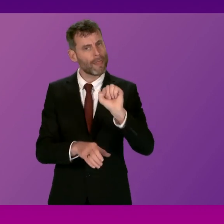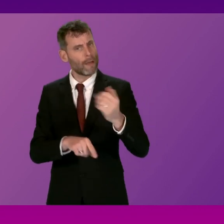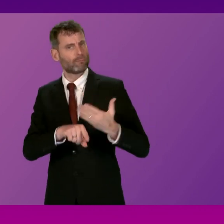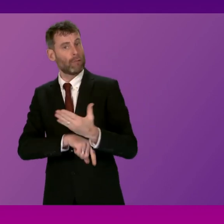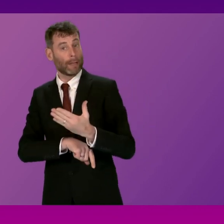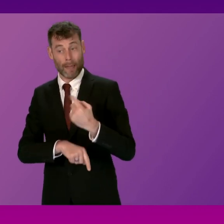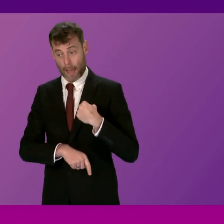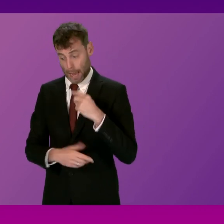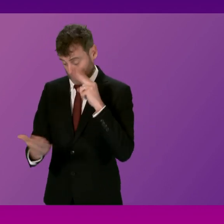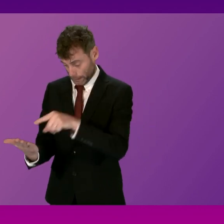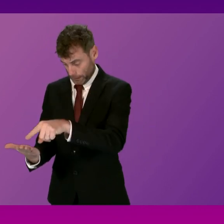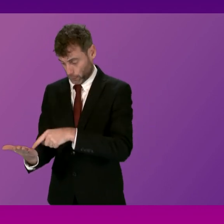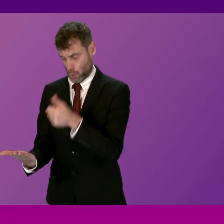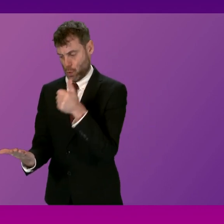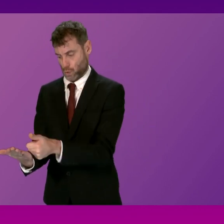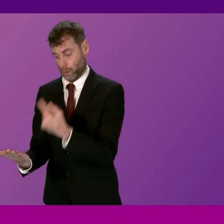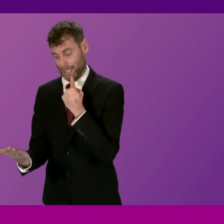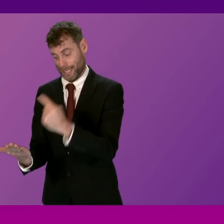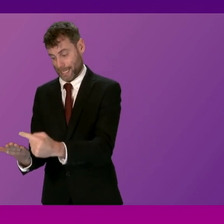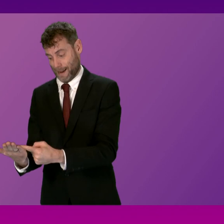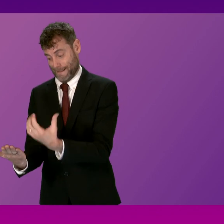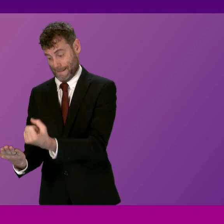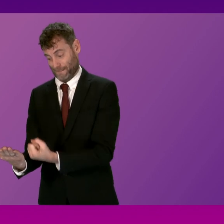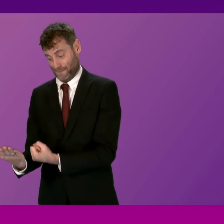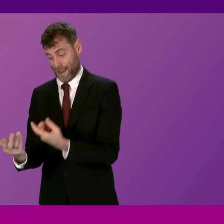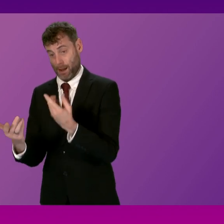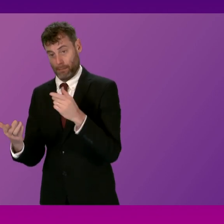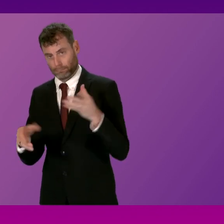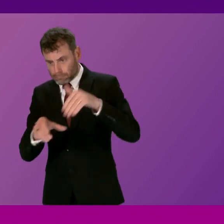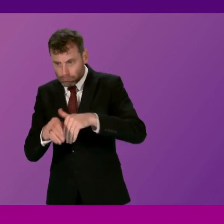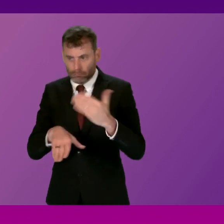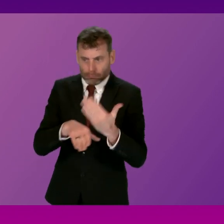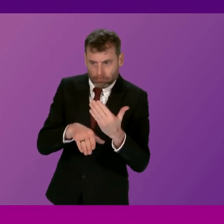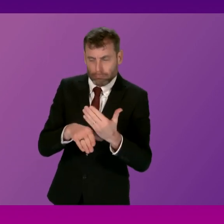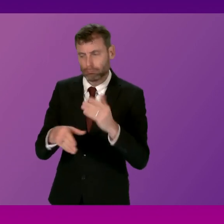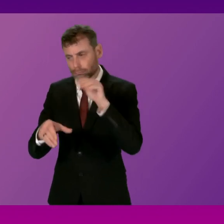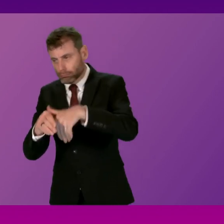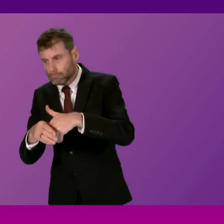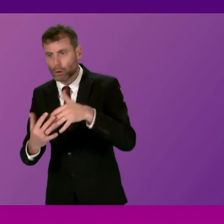Many colleagues across the chamber have explored where they could introduce their own bills in this area.